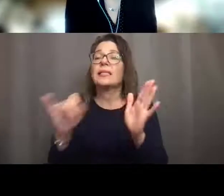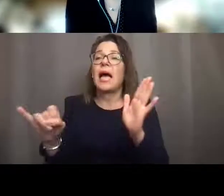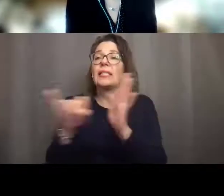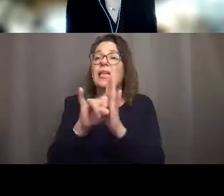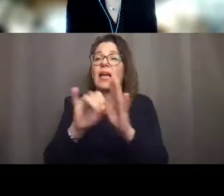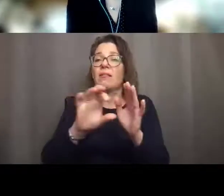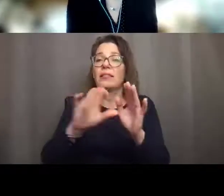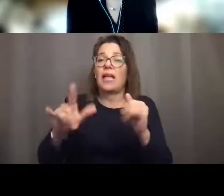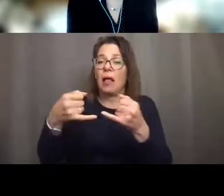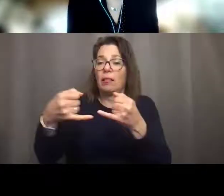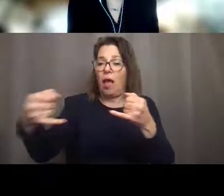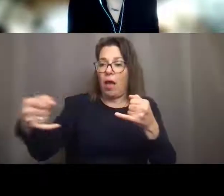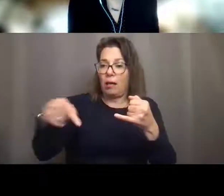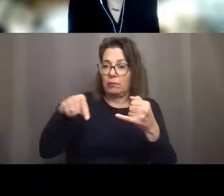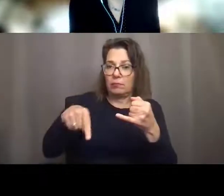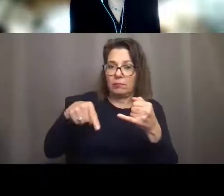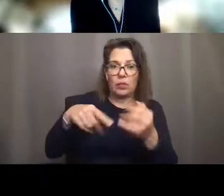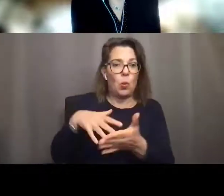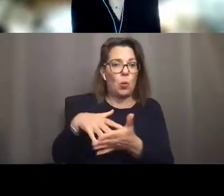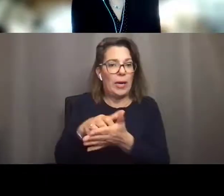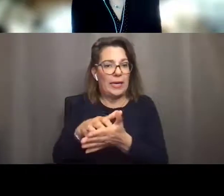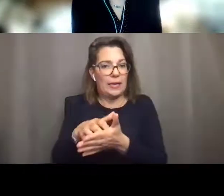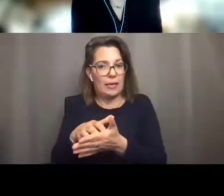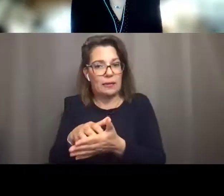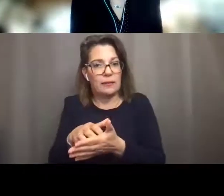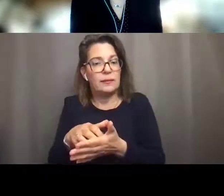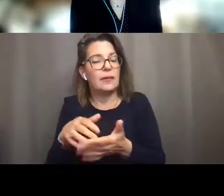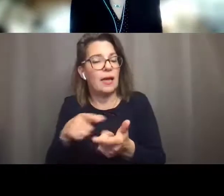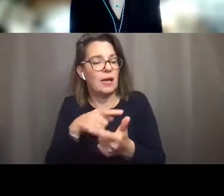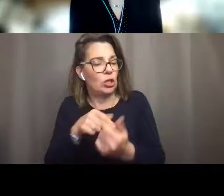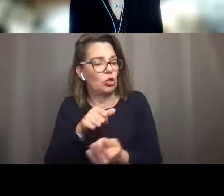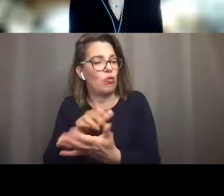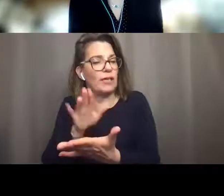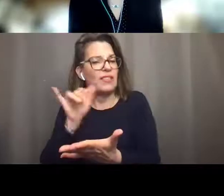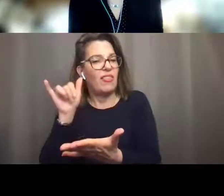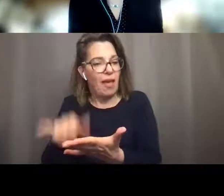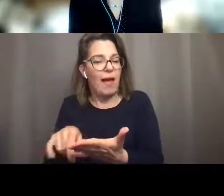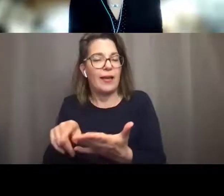that could be considered a weakness, and then you might want to address that in your … in the approach.